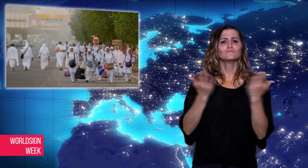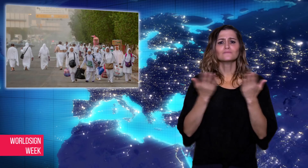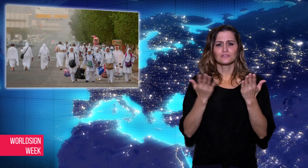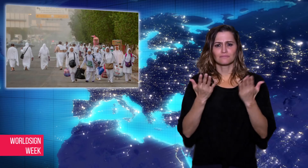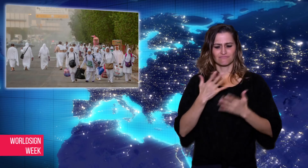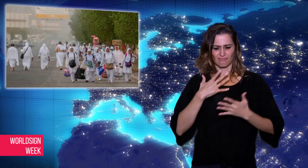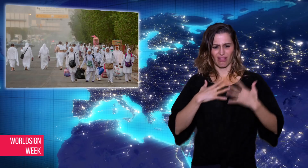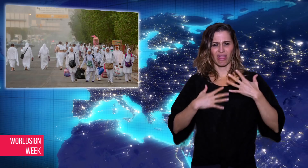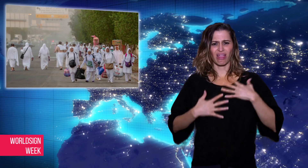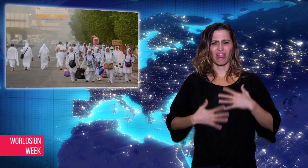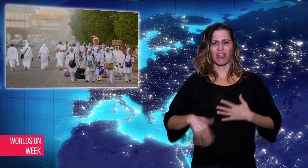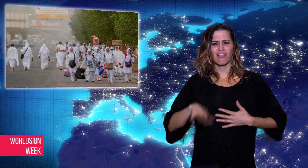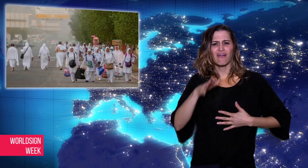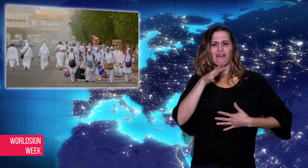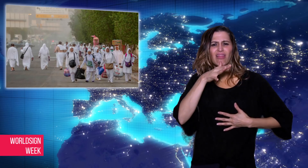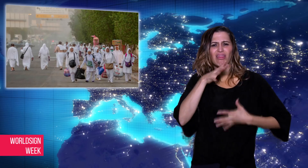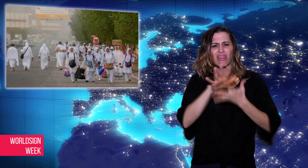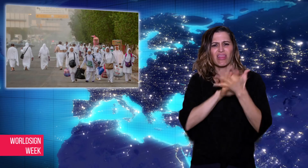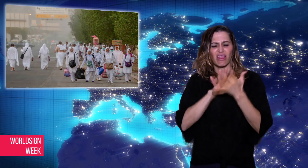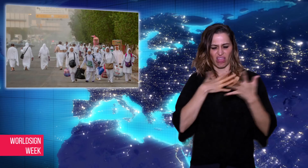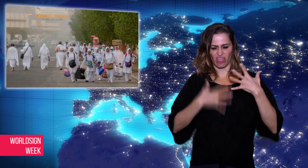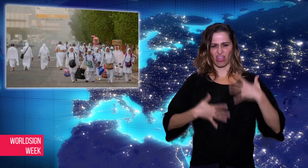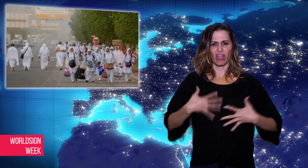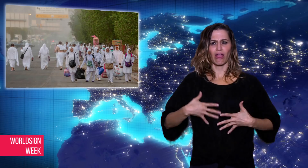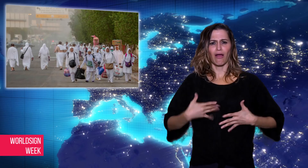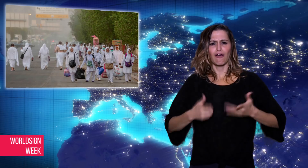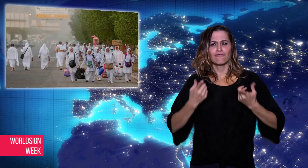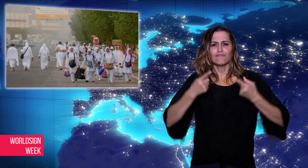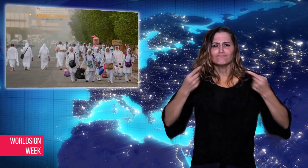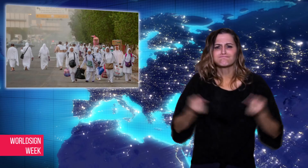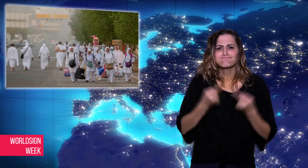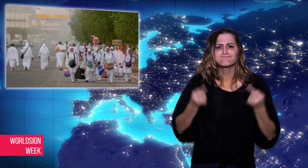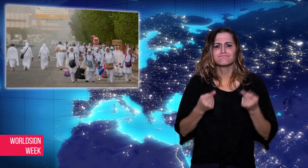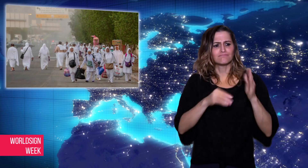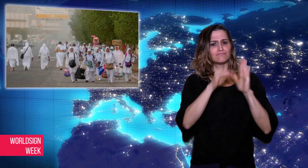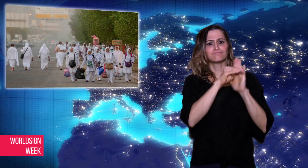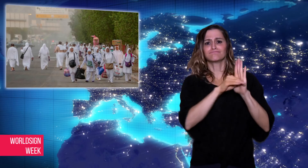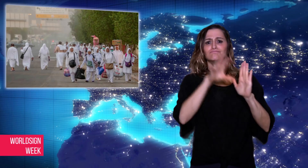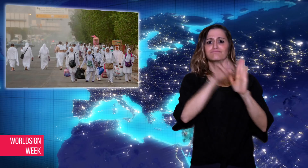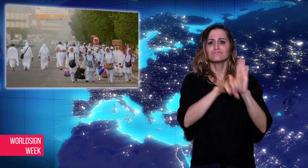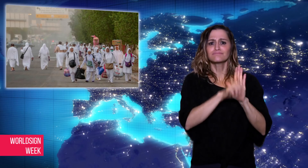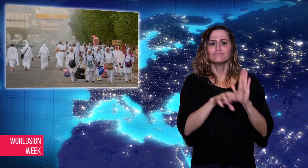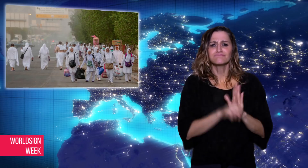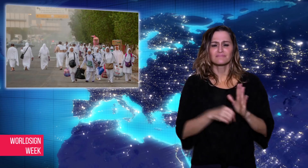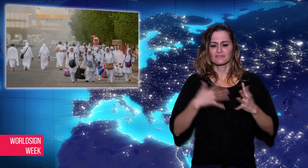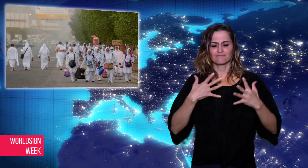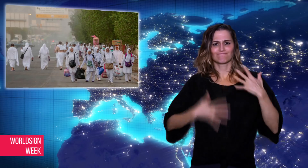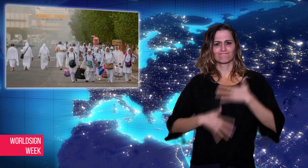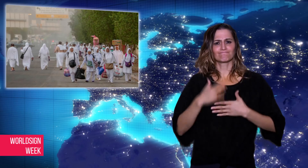to cleanse themselves of their sins